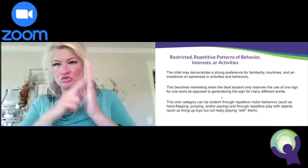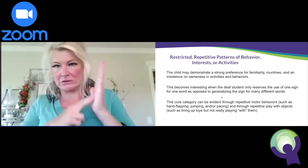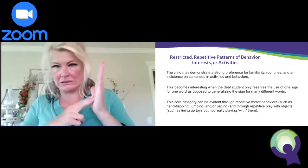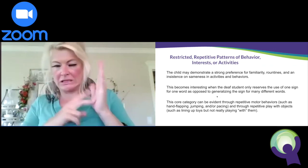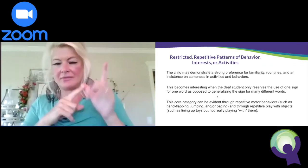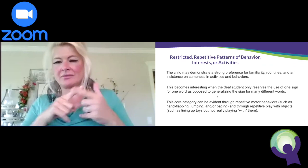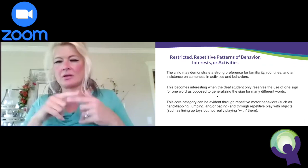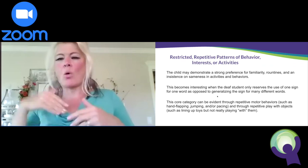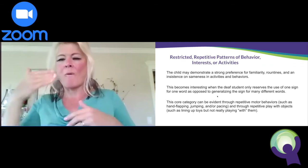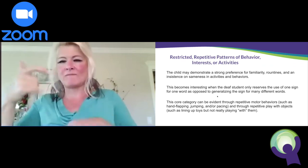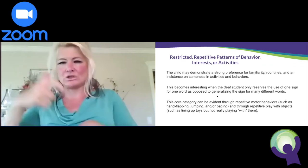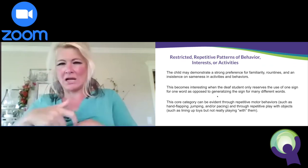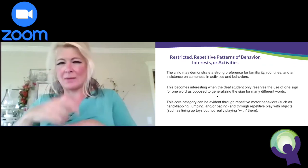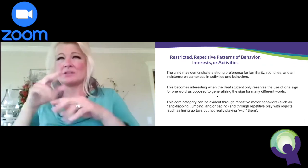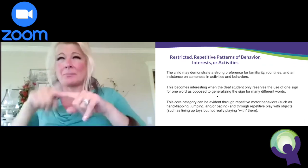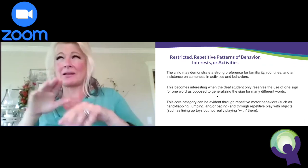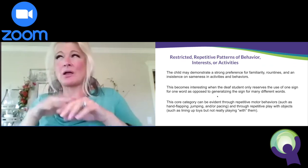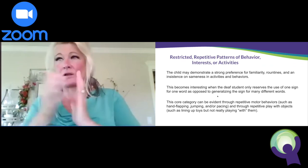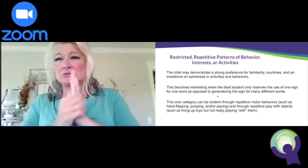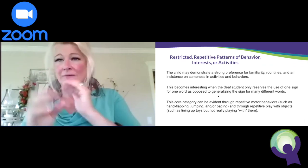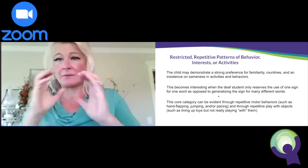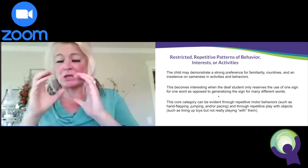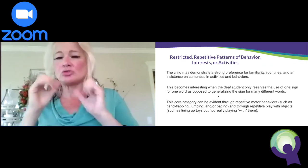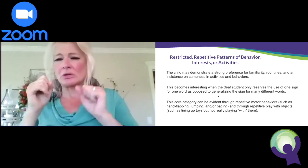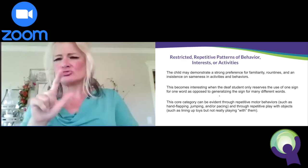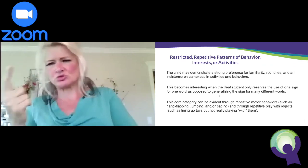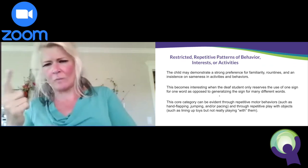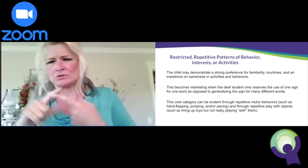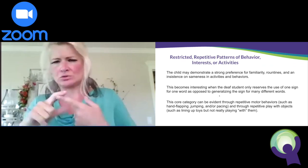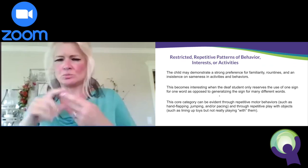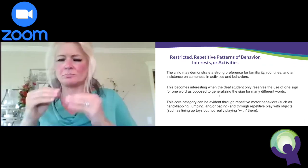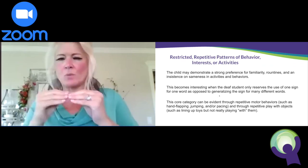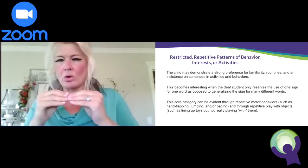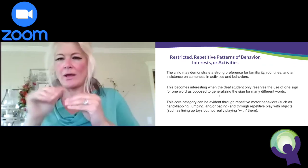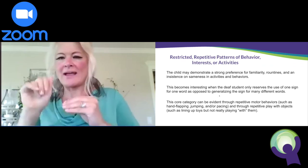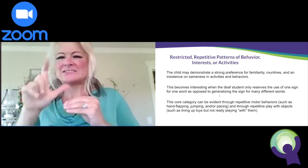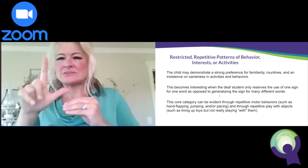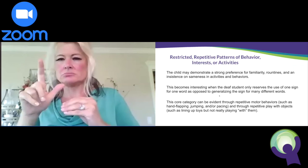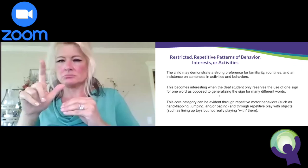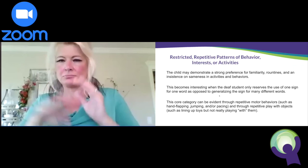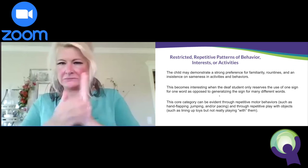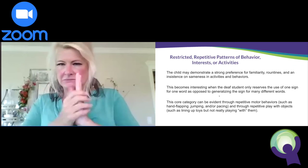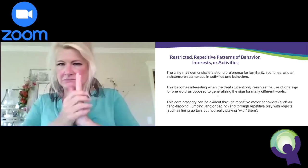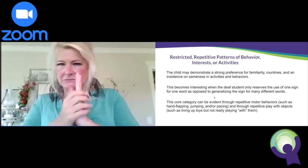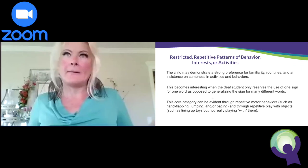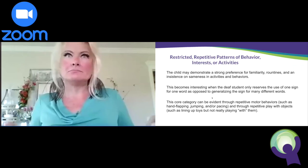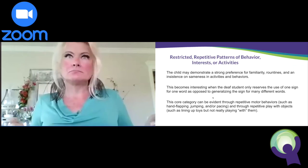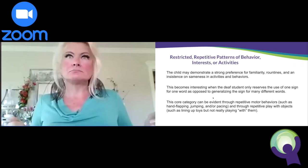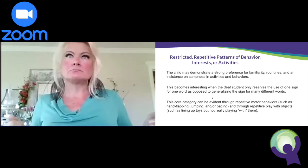with like the literal approach they have to be able to learn how to read on that and then depending on their skill of conversation